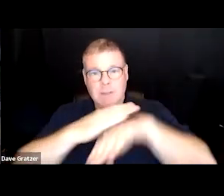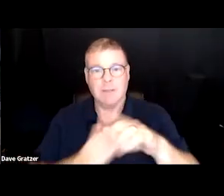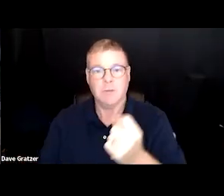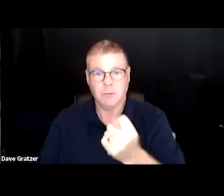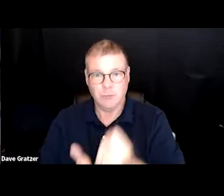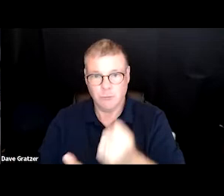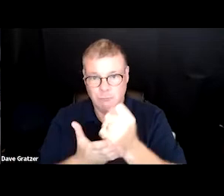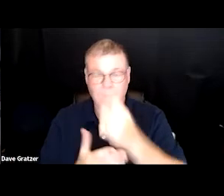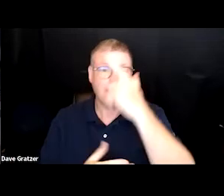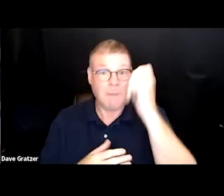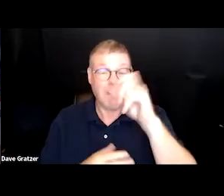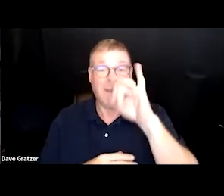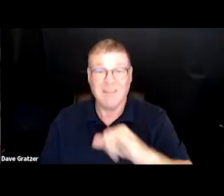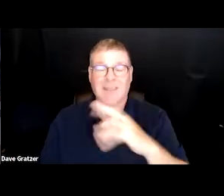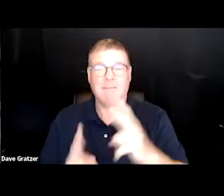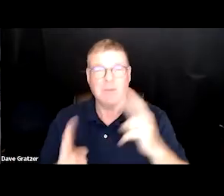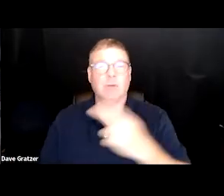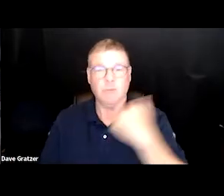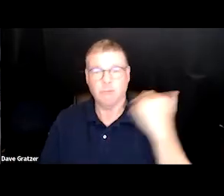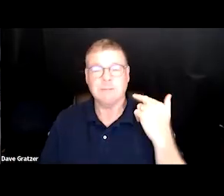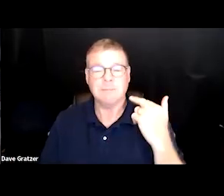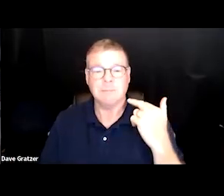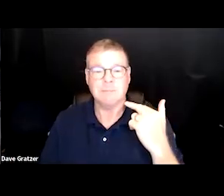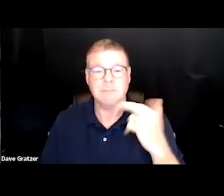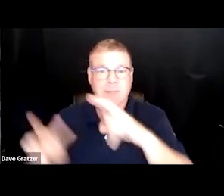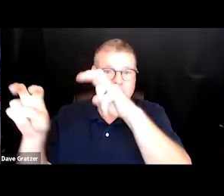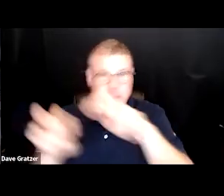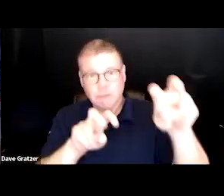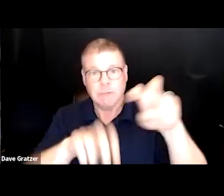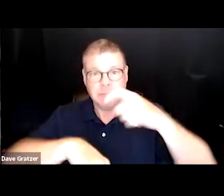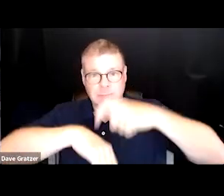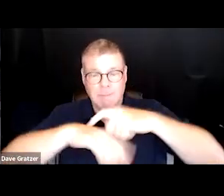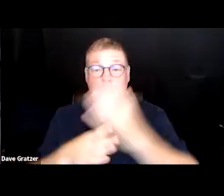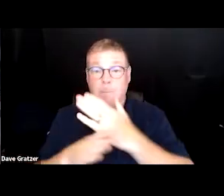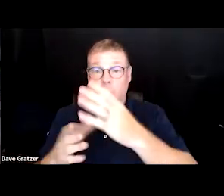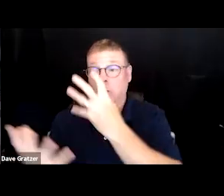because of that very risky transition period between jail and reentry.